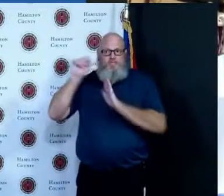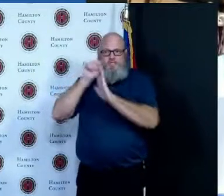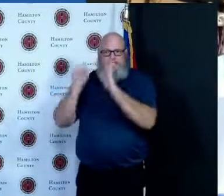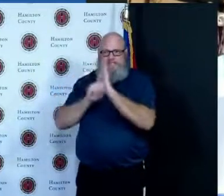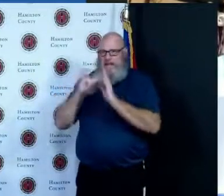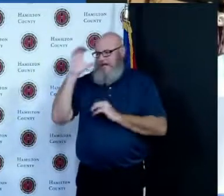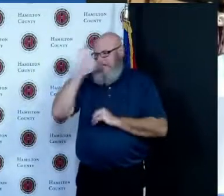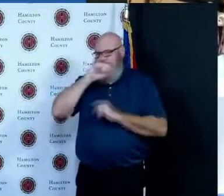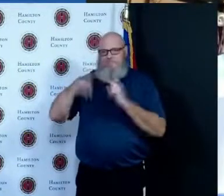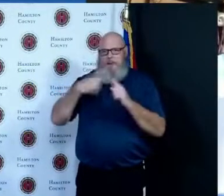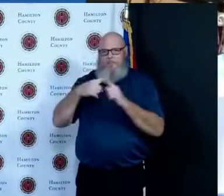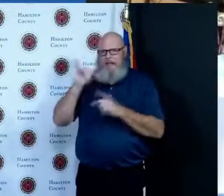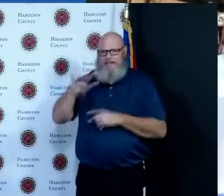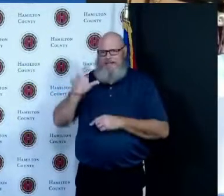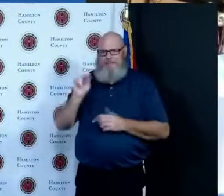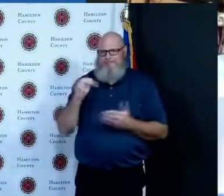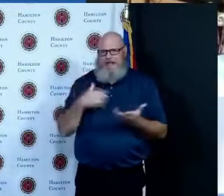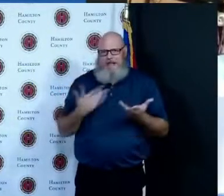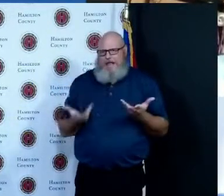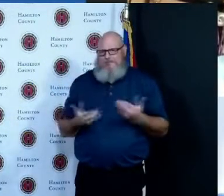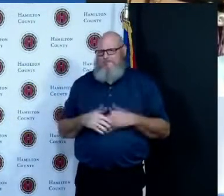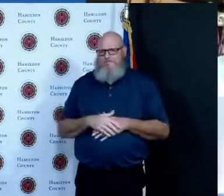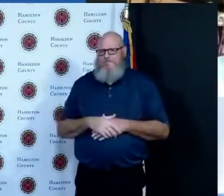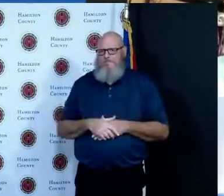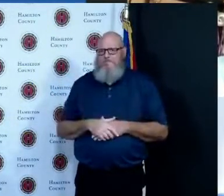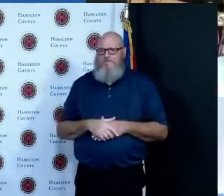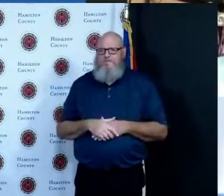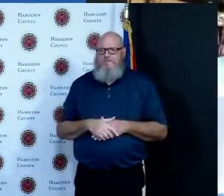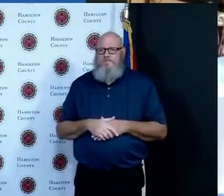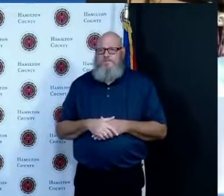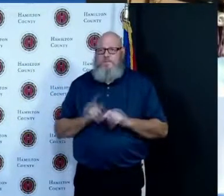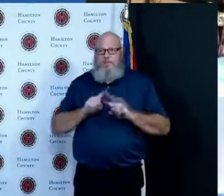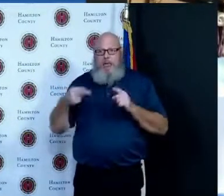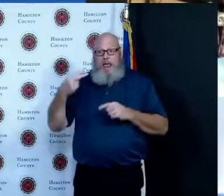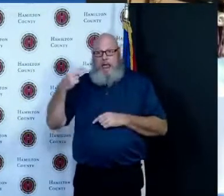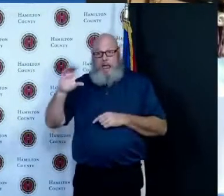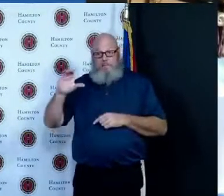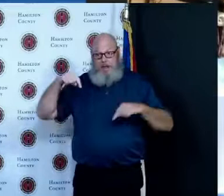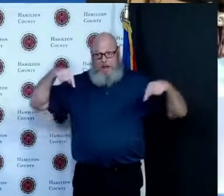can tell you Hamilton County as a whole whether it be our agency Hamilton County Public Health